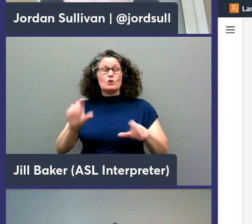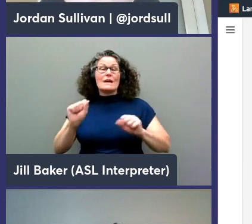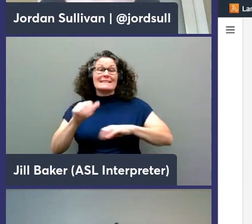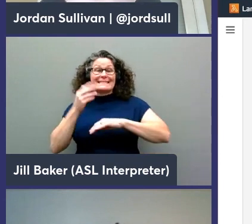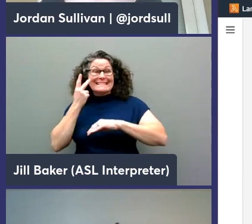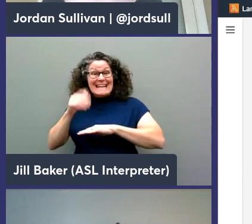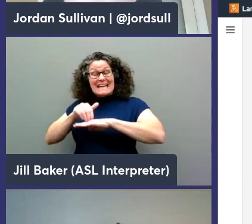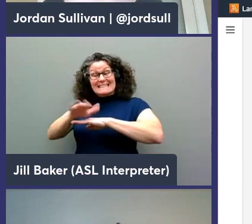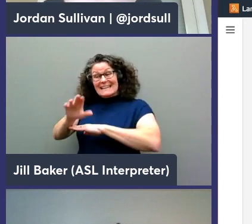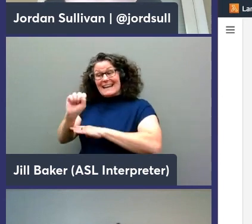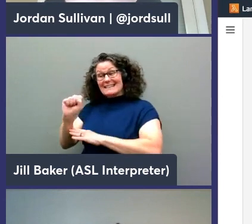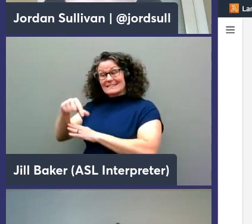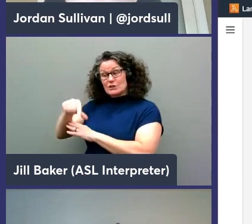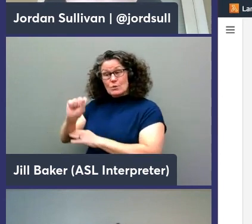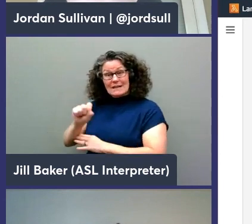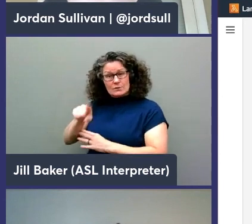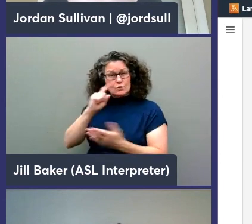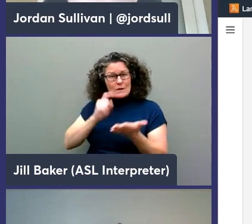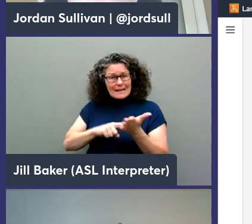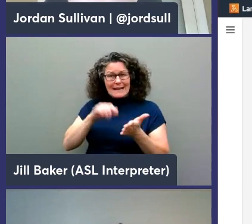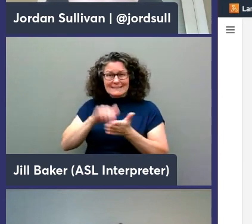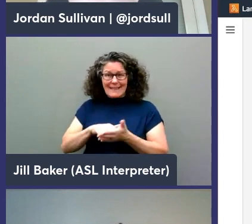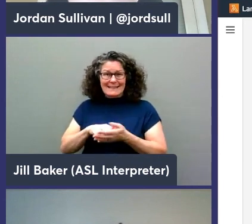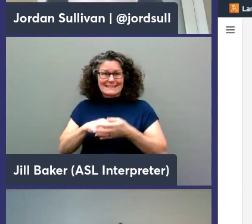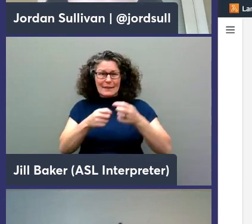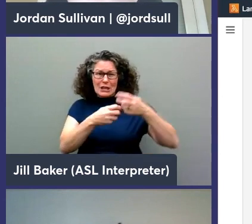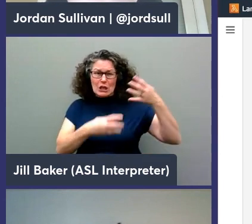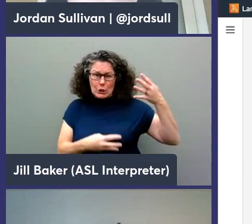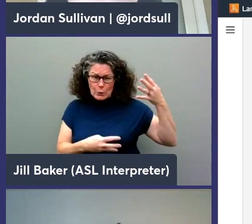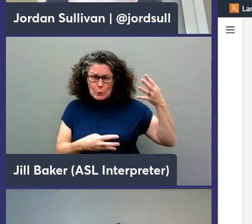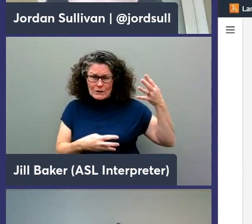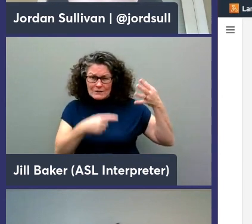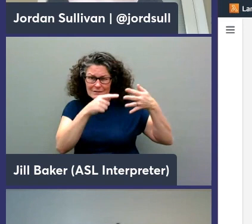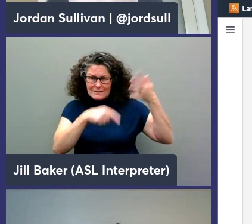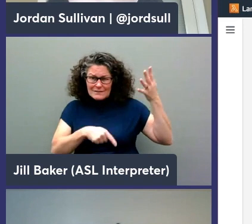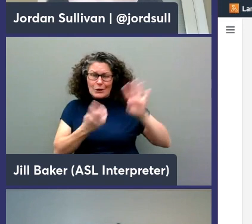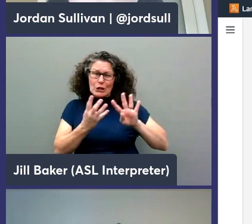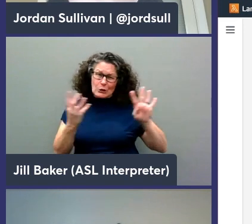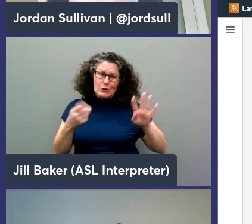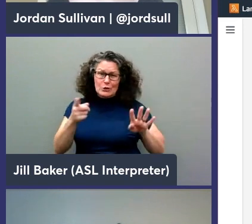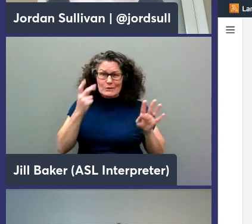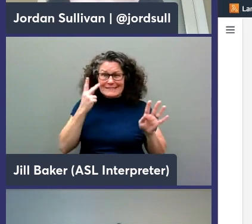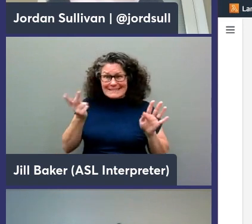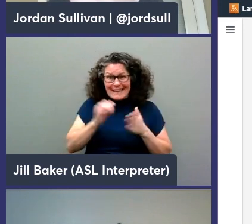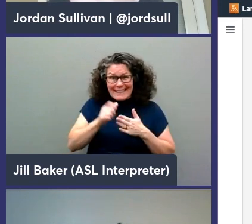And you'll recognize that this is the queue. I'll go to this queue, and it will show it to you. But this is, you know, my queue.